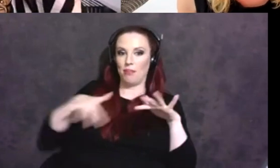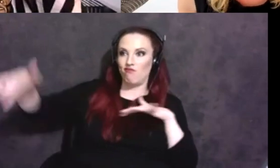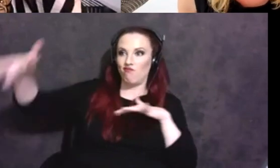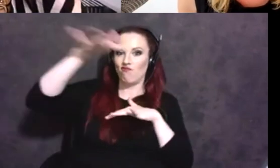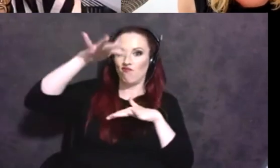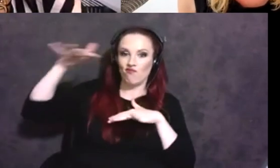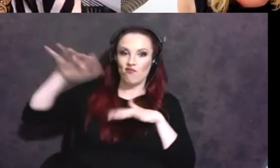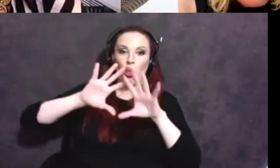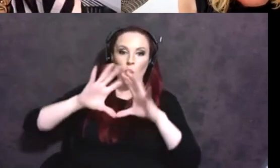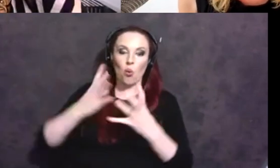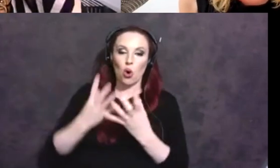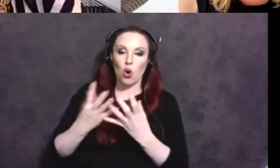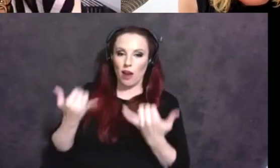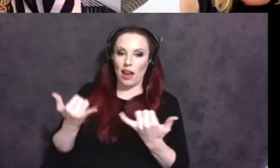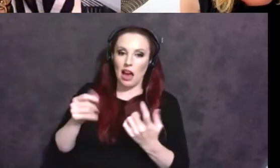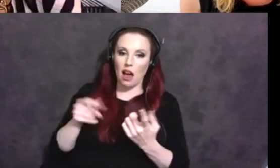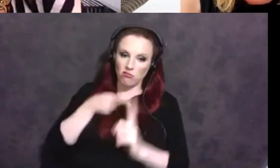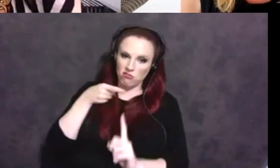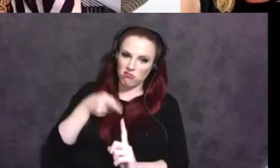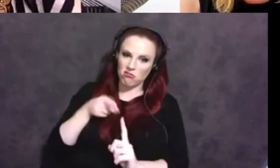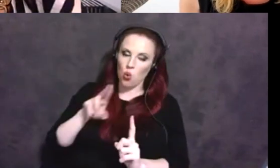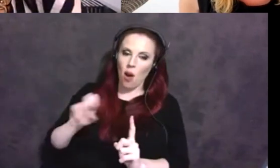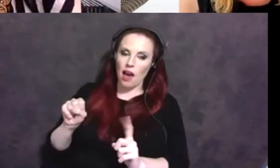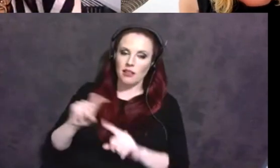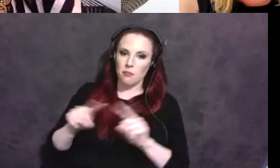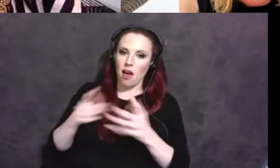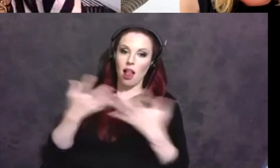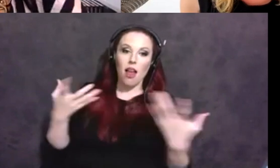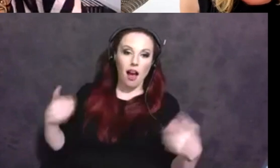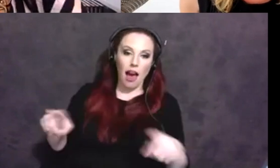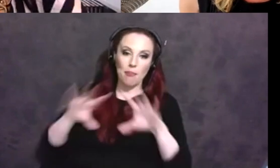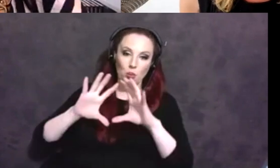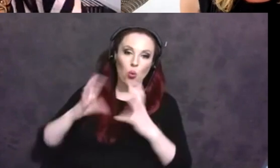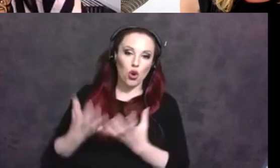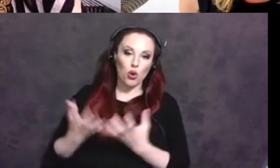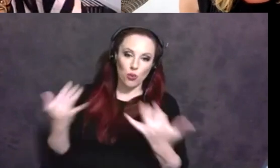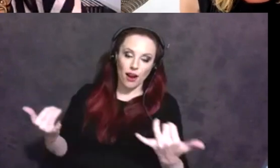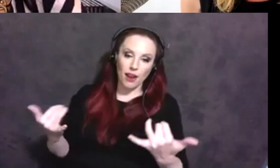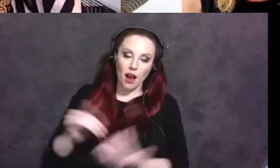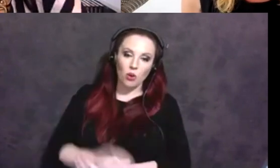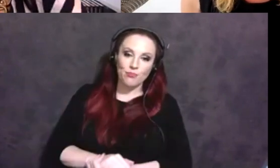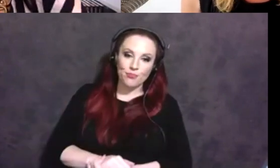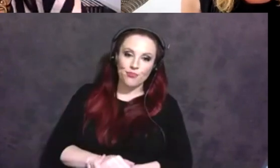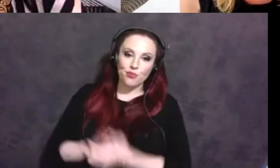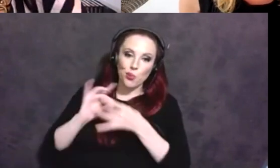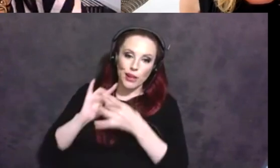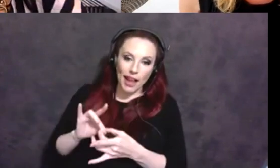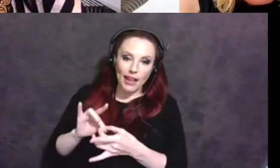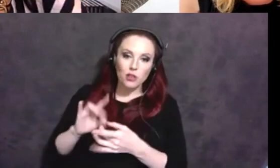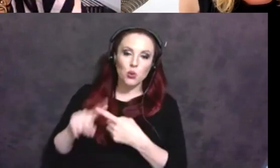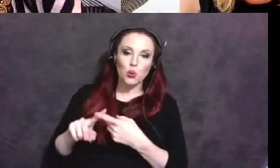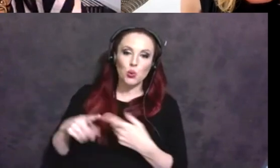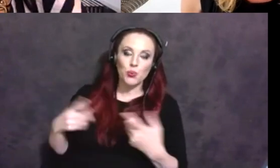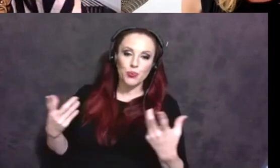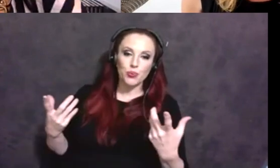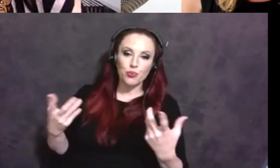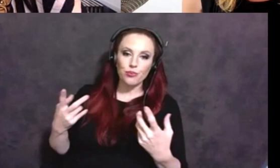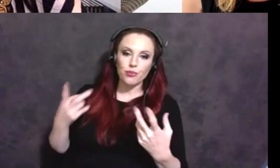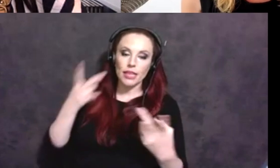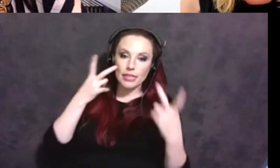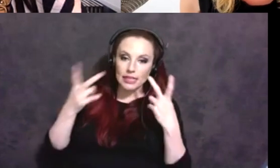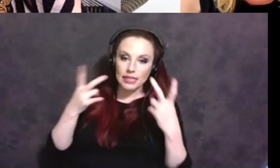I think we are seeing that play out in real-time right now in the world in particularly the